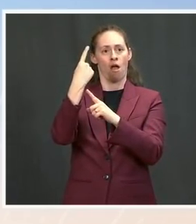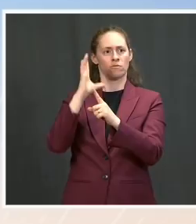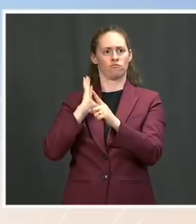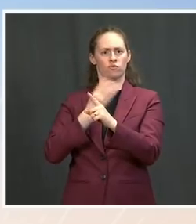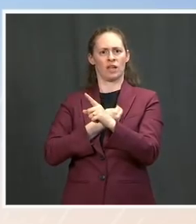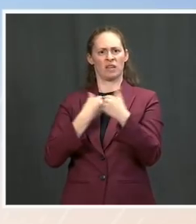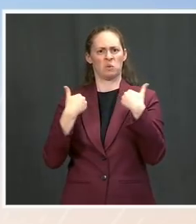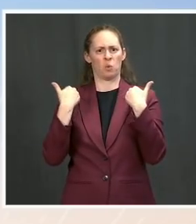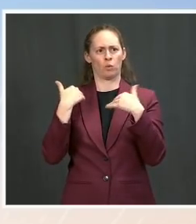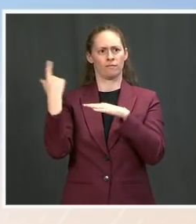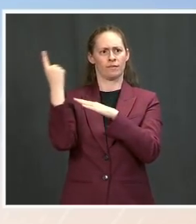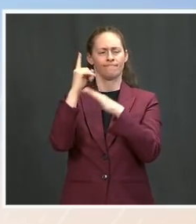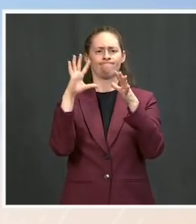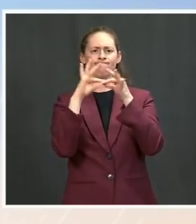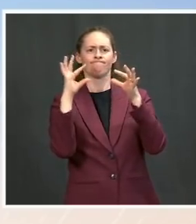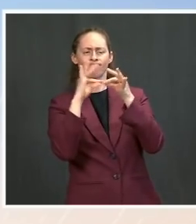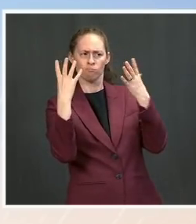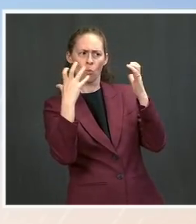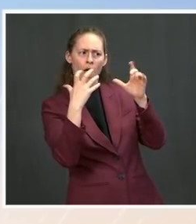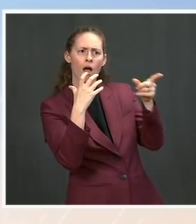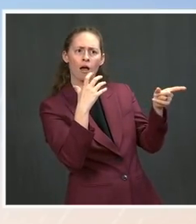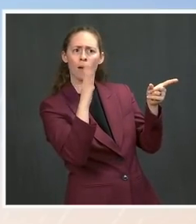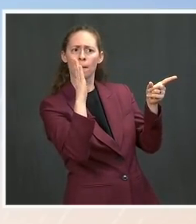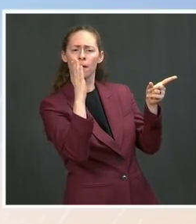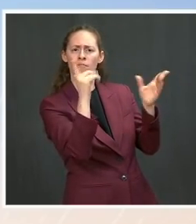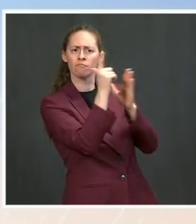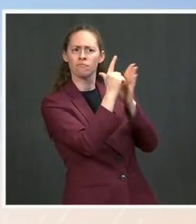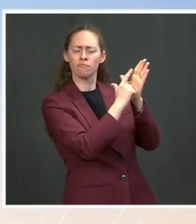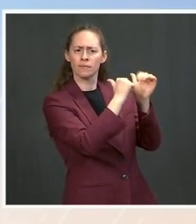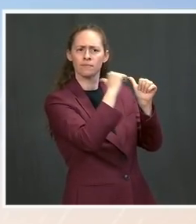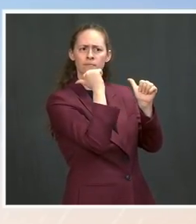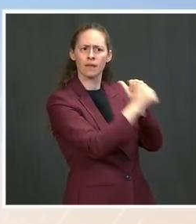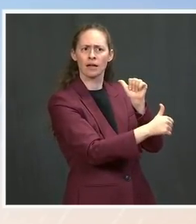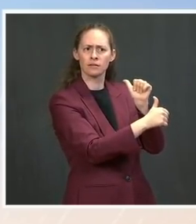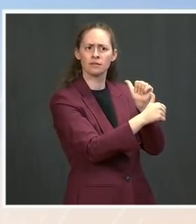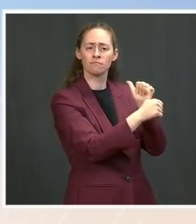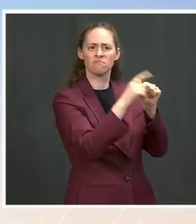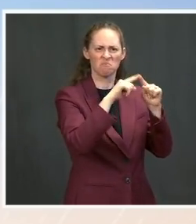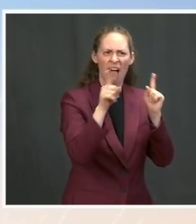enacting laws against transgender youth, including a measure the Tennessee governor signed